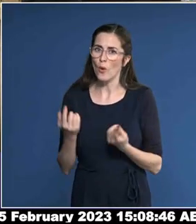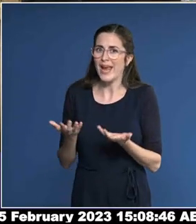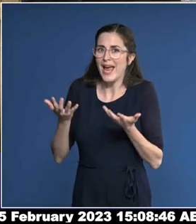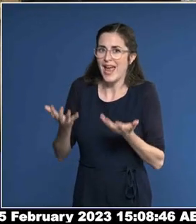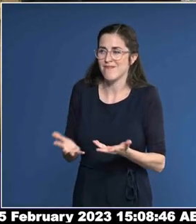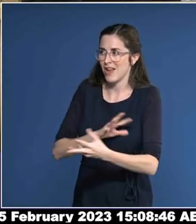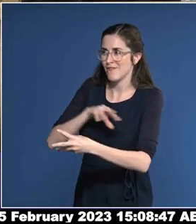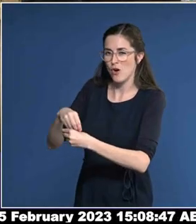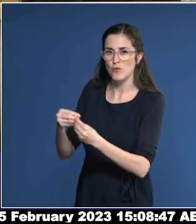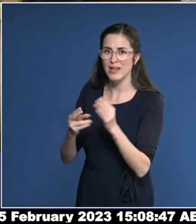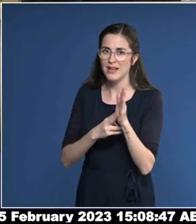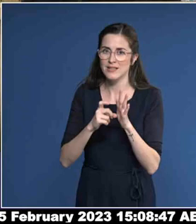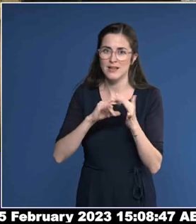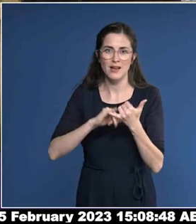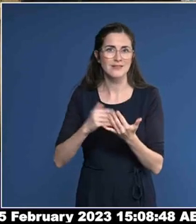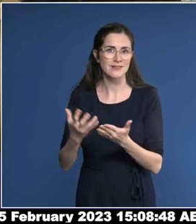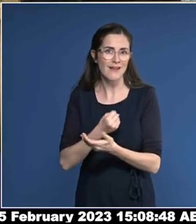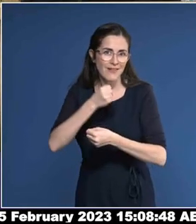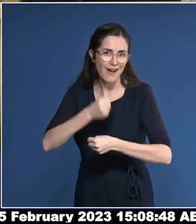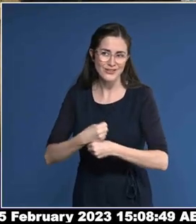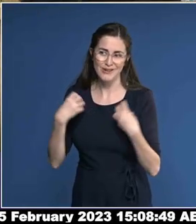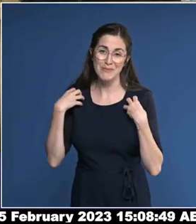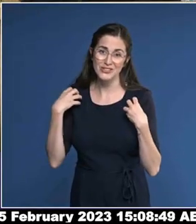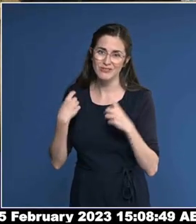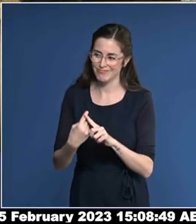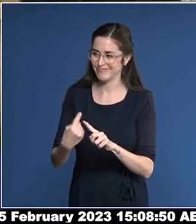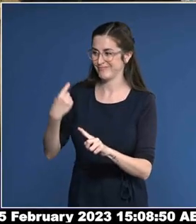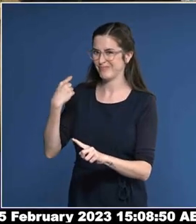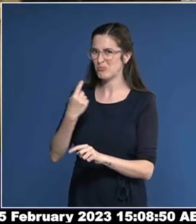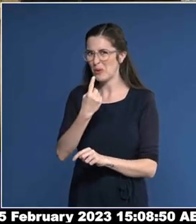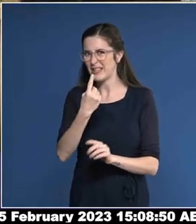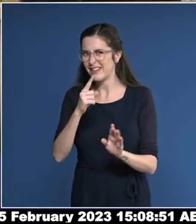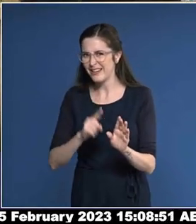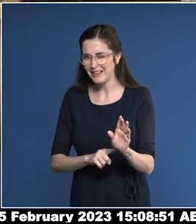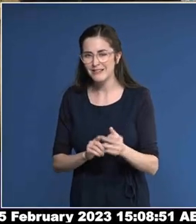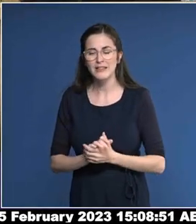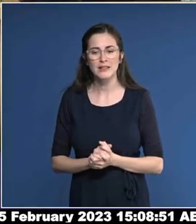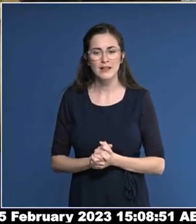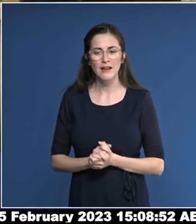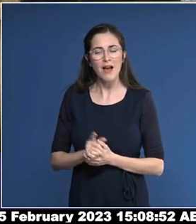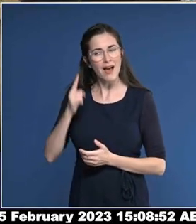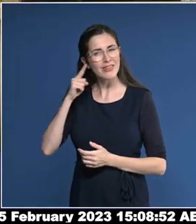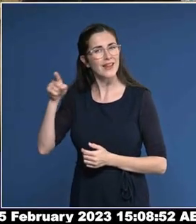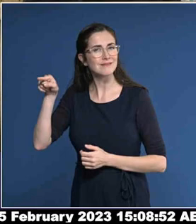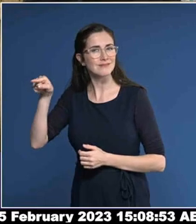And I think - I think they also feel that tension a little bit as well.